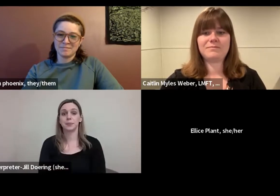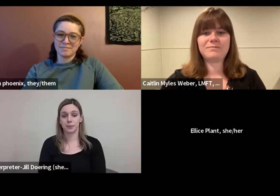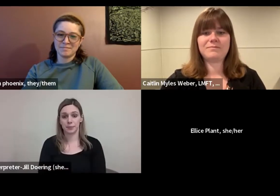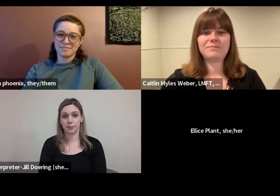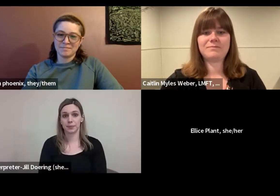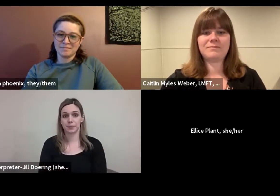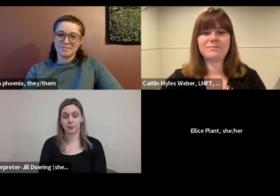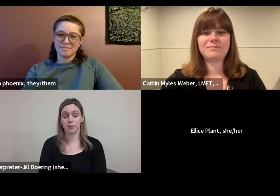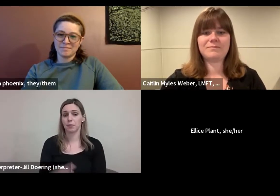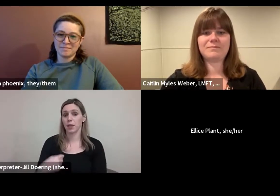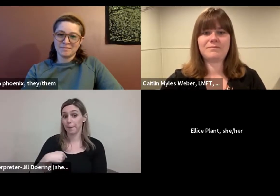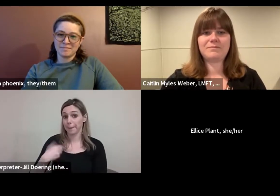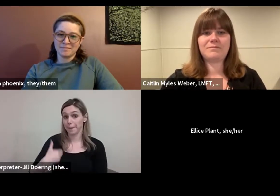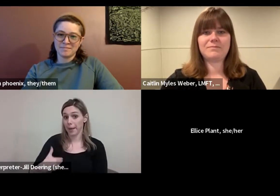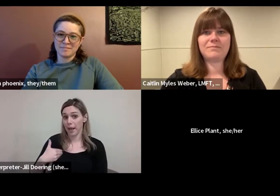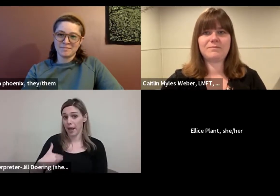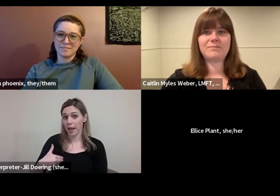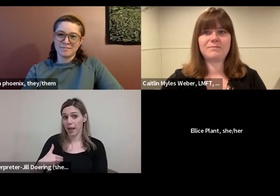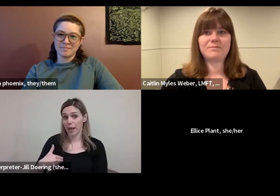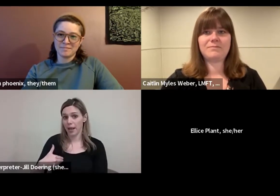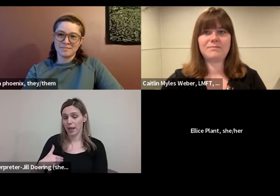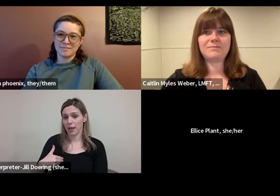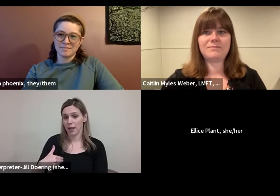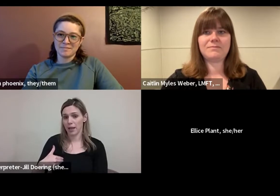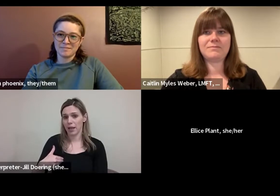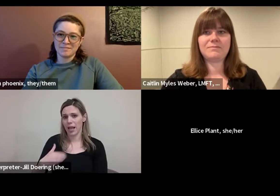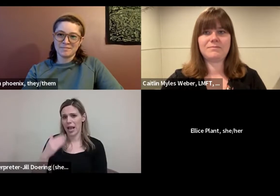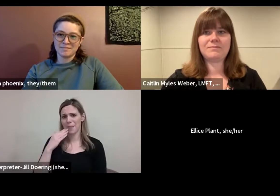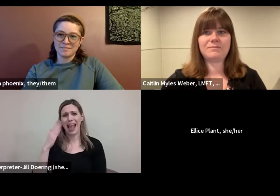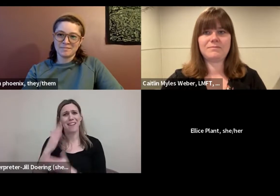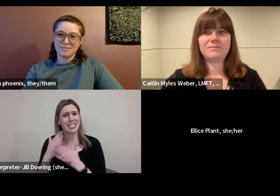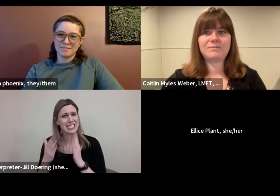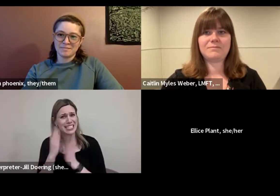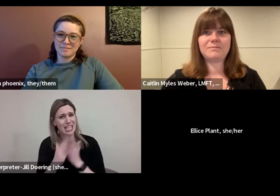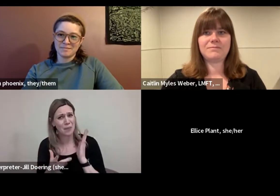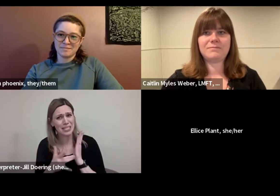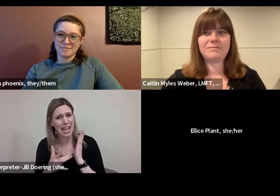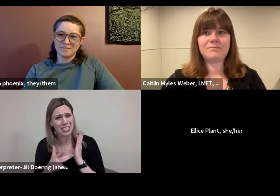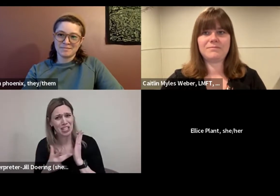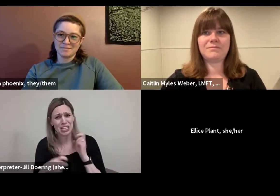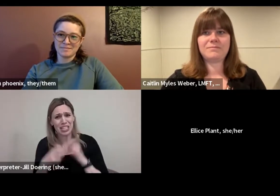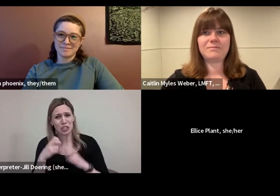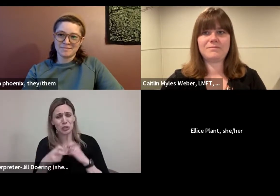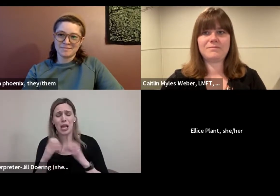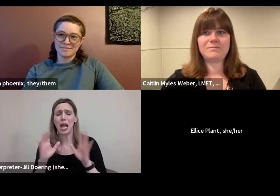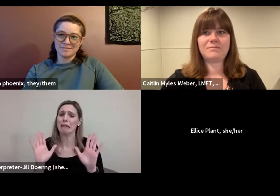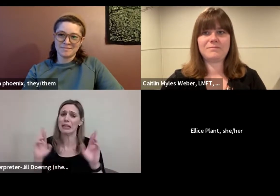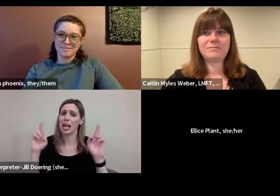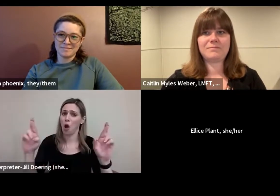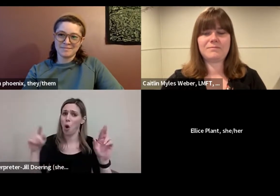I am having some connection issues. So like right now everybody is frozen. I hope that you can all hear me.